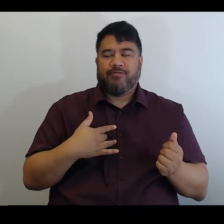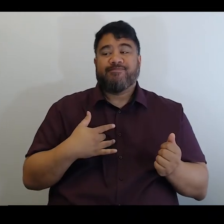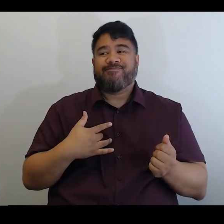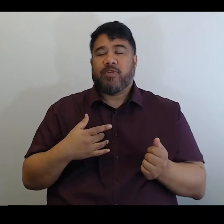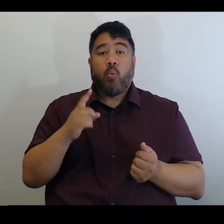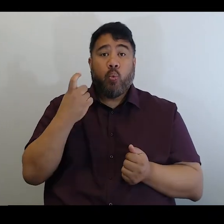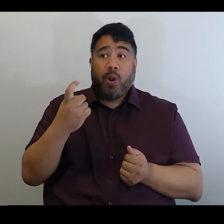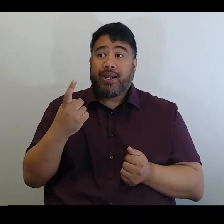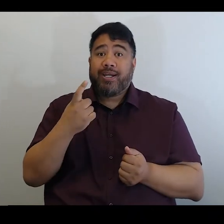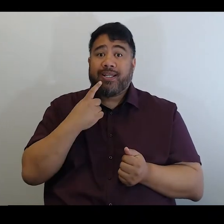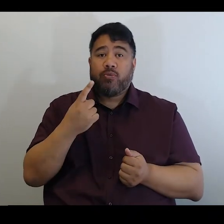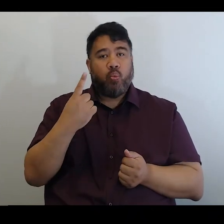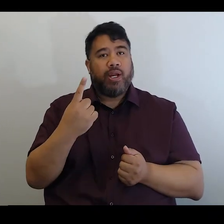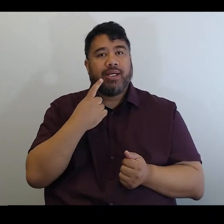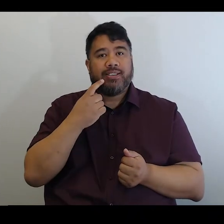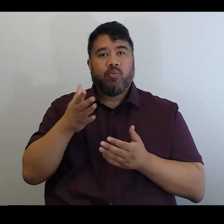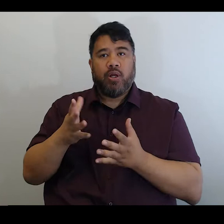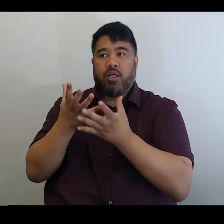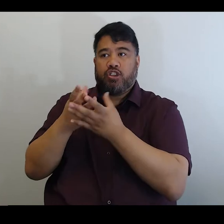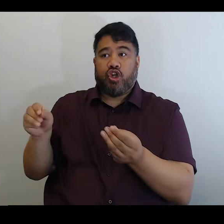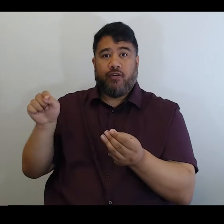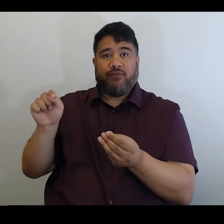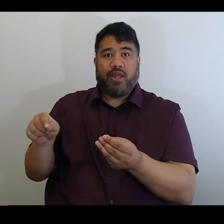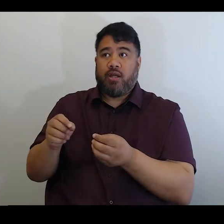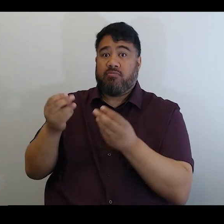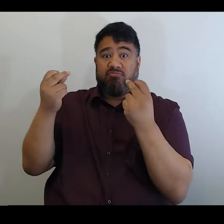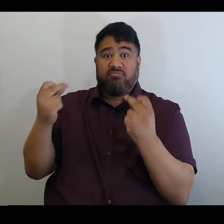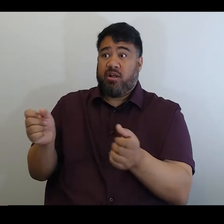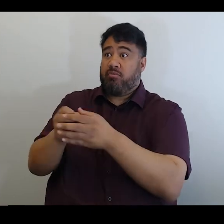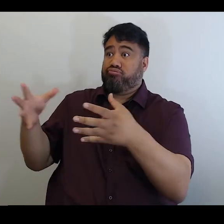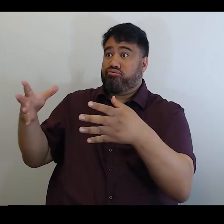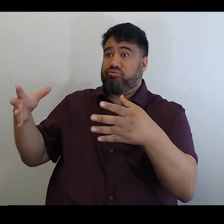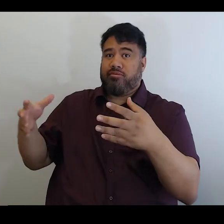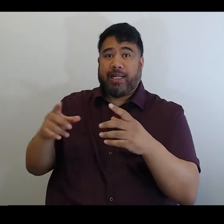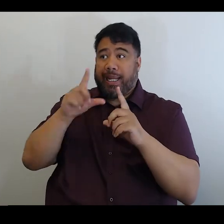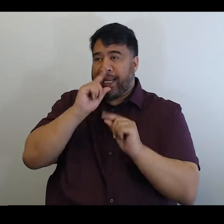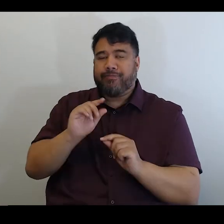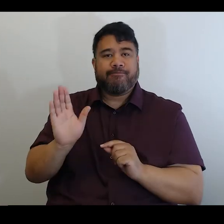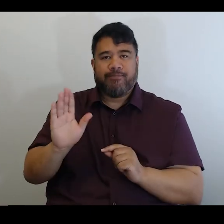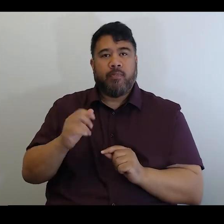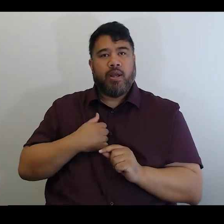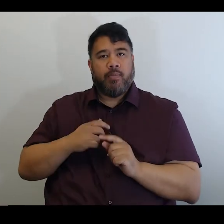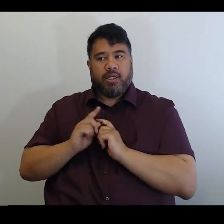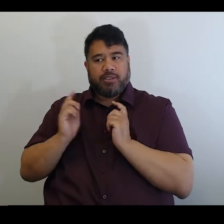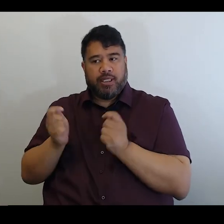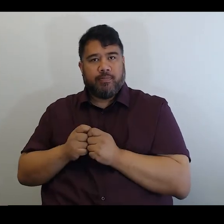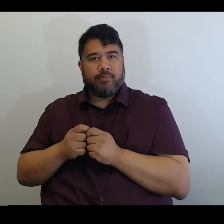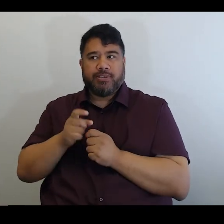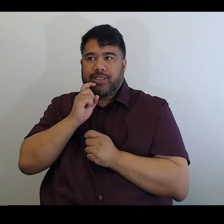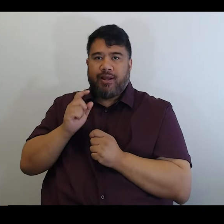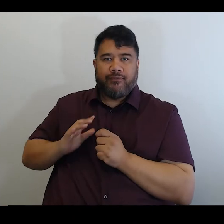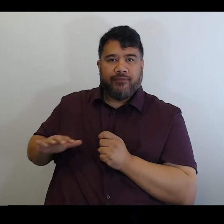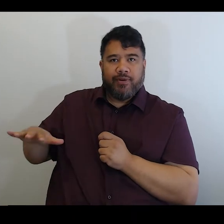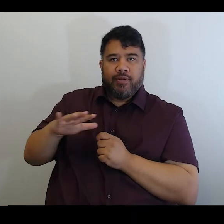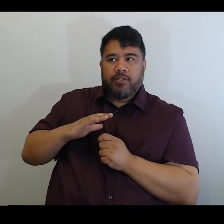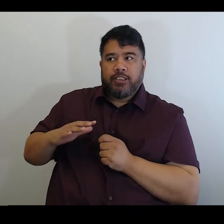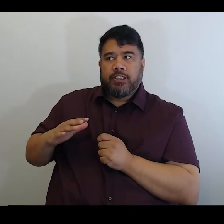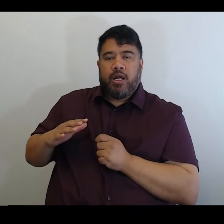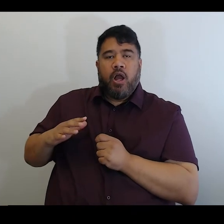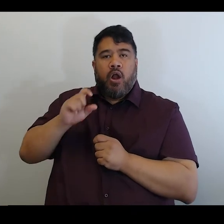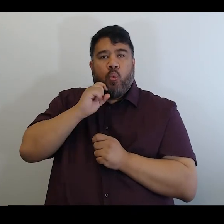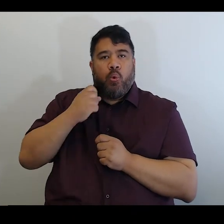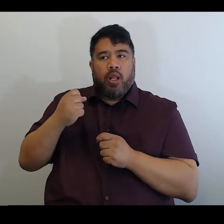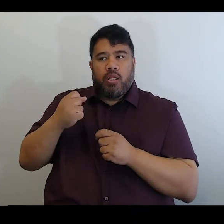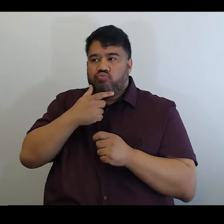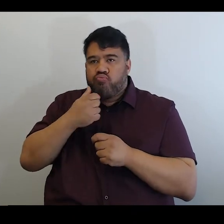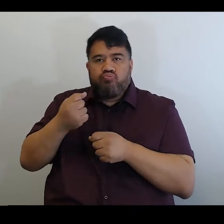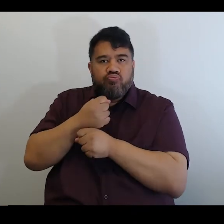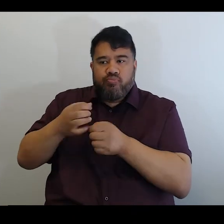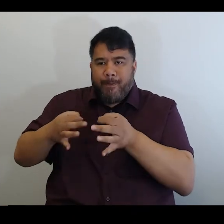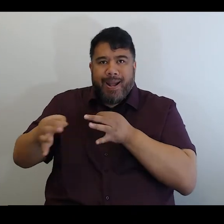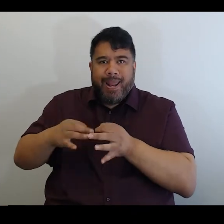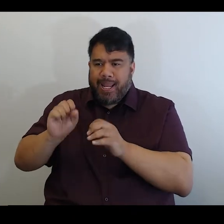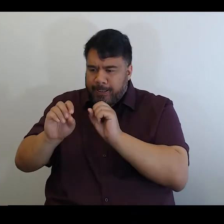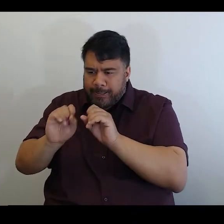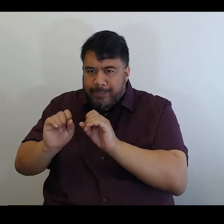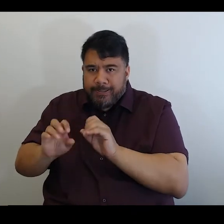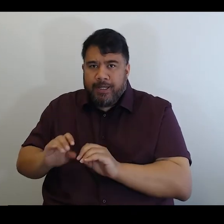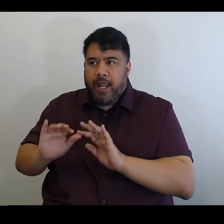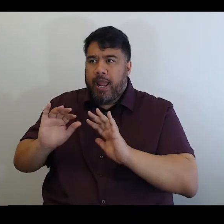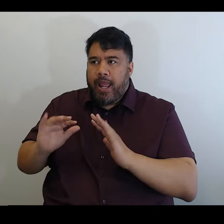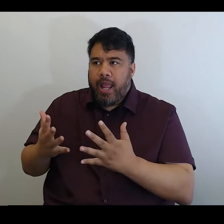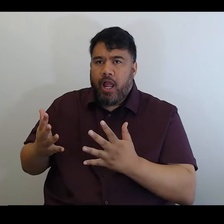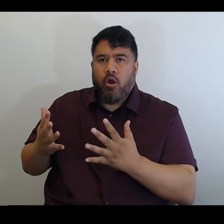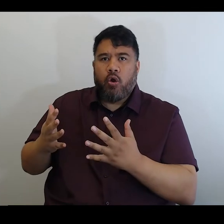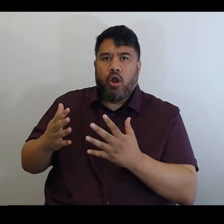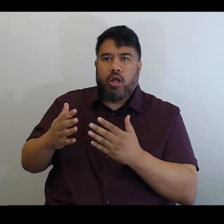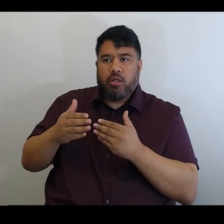But I also know my team are looking to meaningful progress through a Workforce Strategy and some medium, short term and long term options around it.